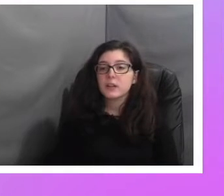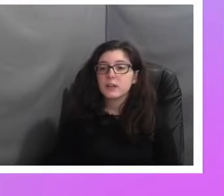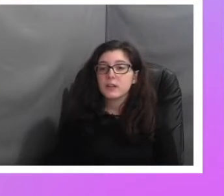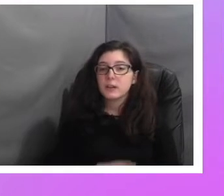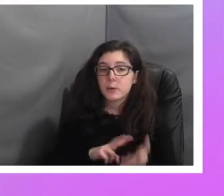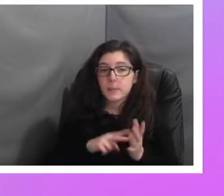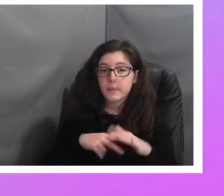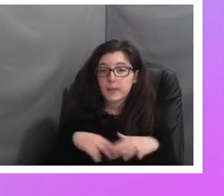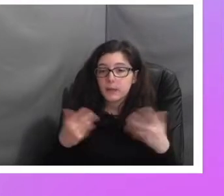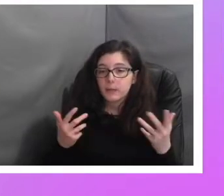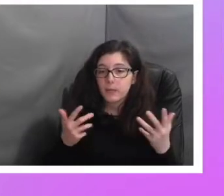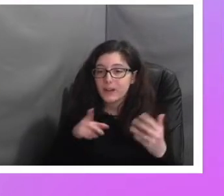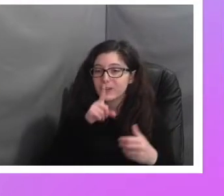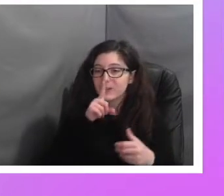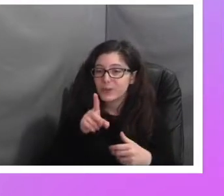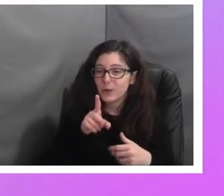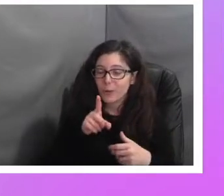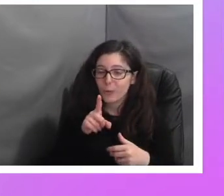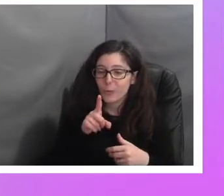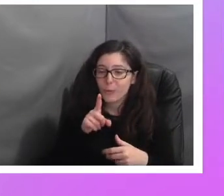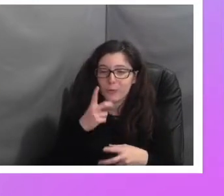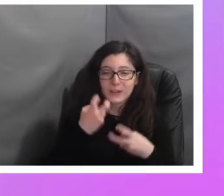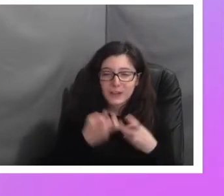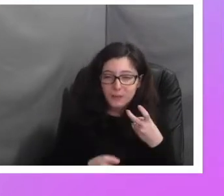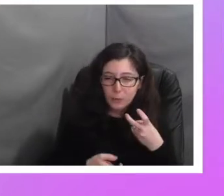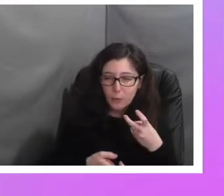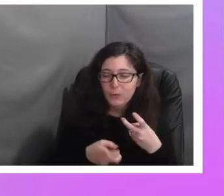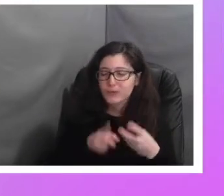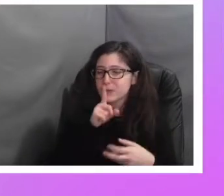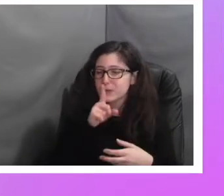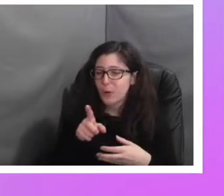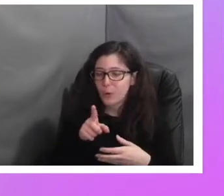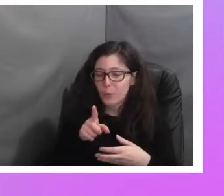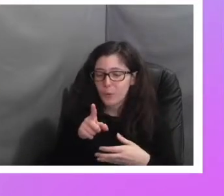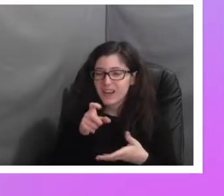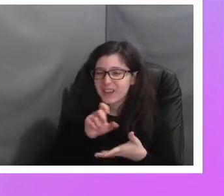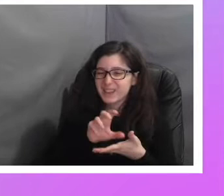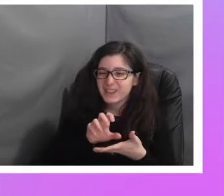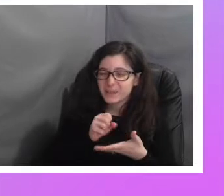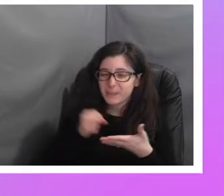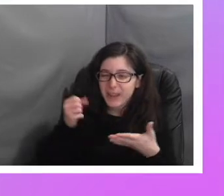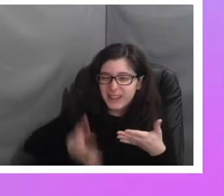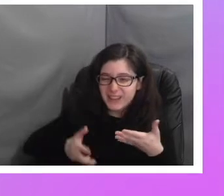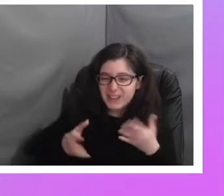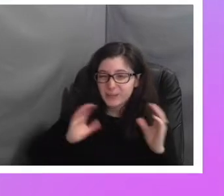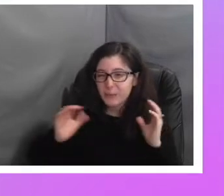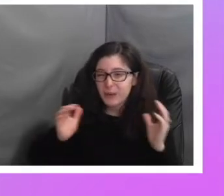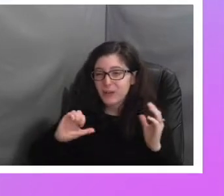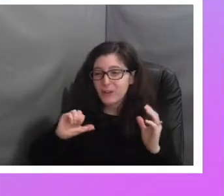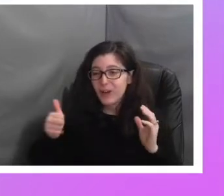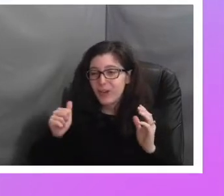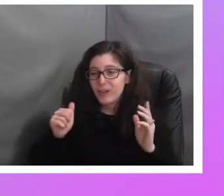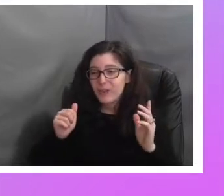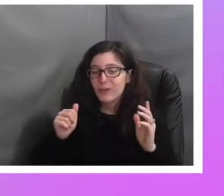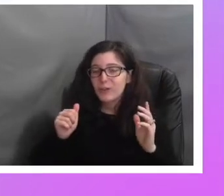so significantly difficult or expensive compared to all your entity's available resources